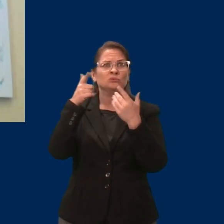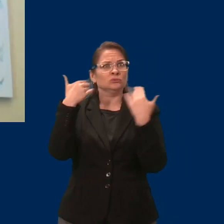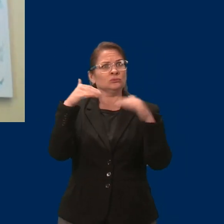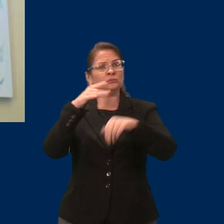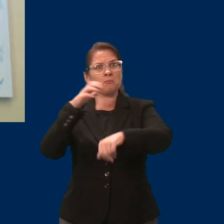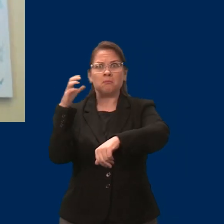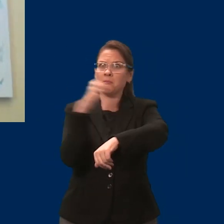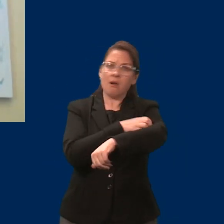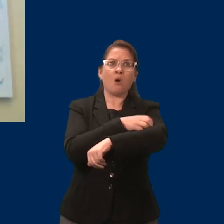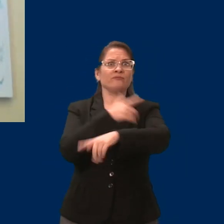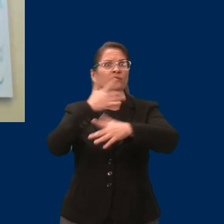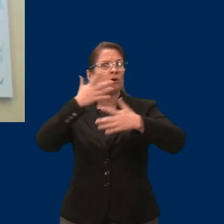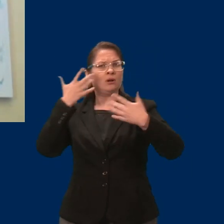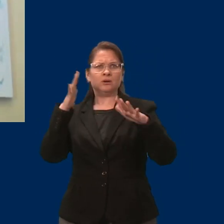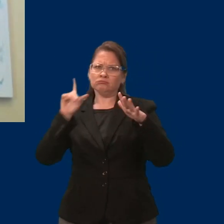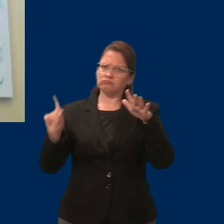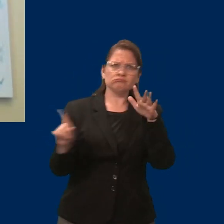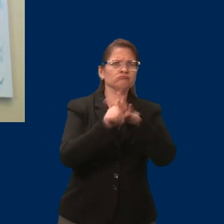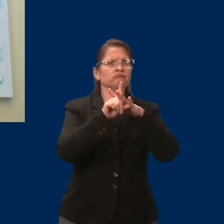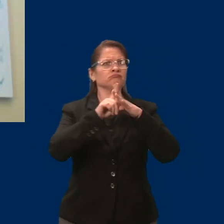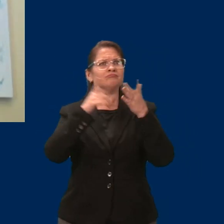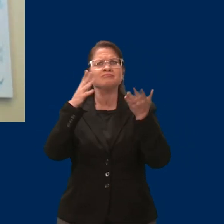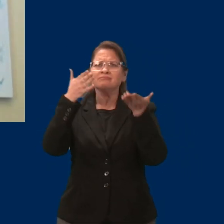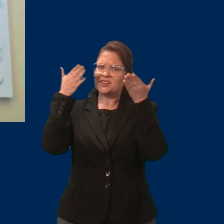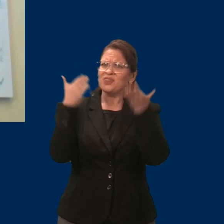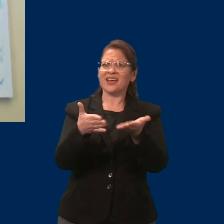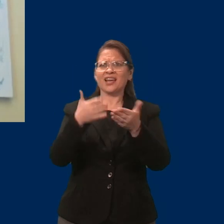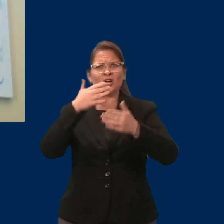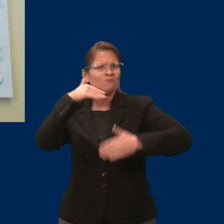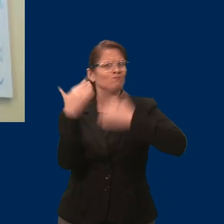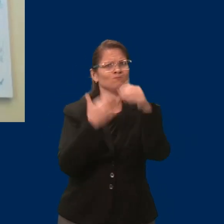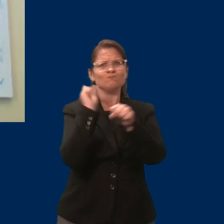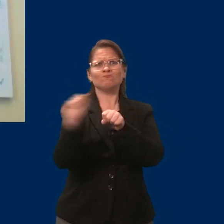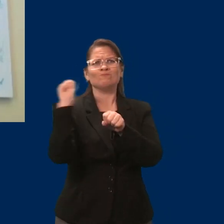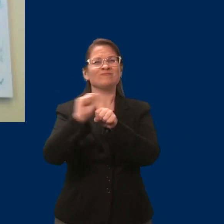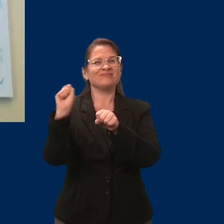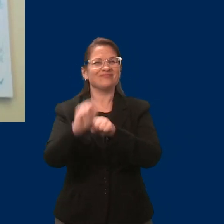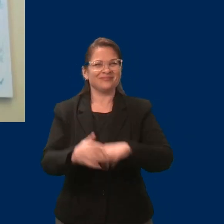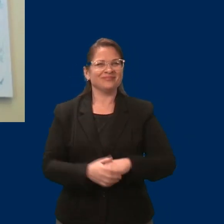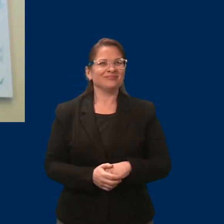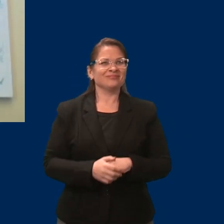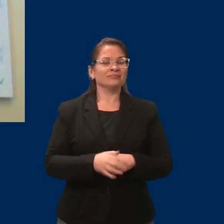and thank you for doing this work. And we are in a position where we have an opportunity--